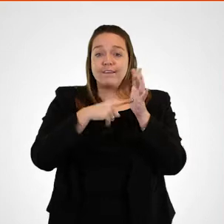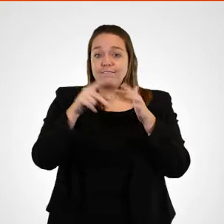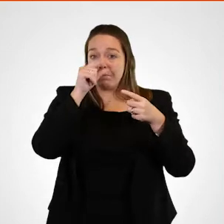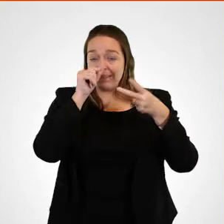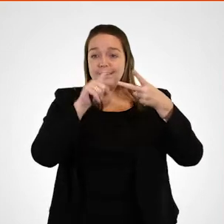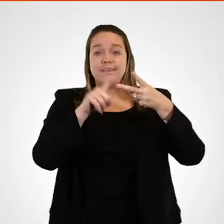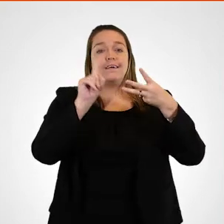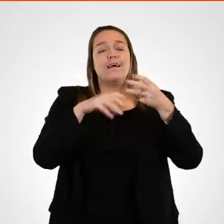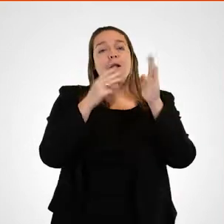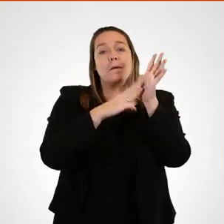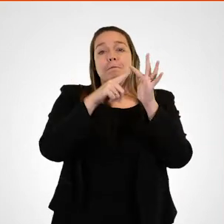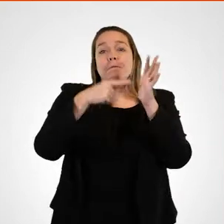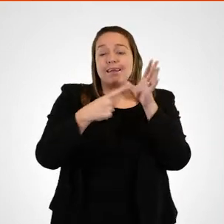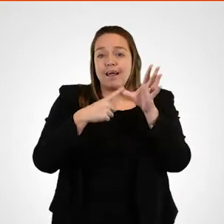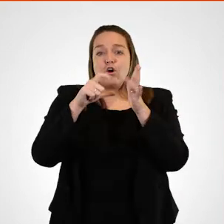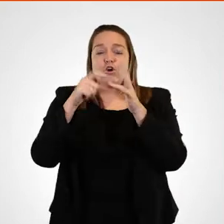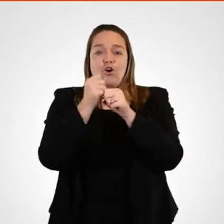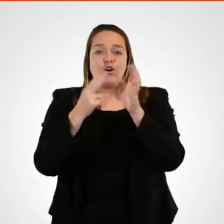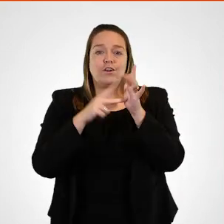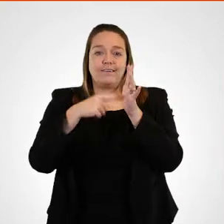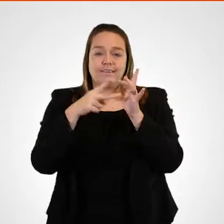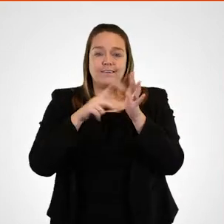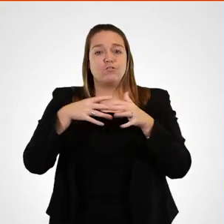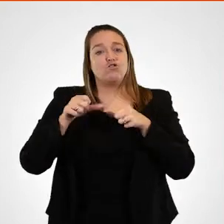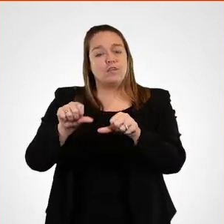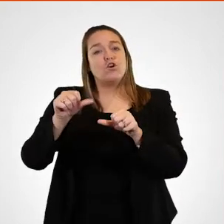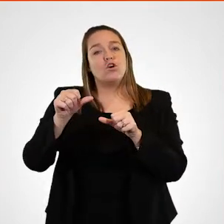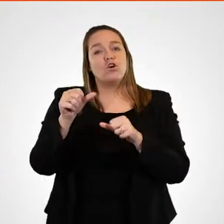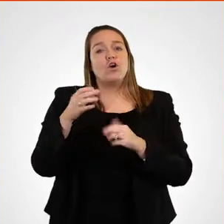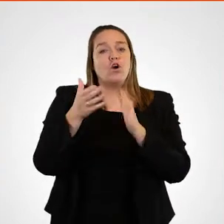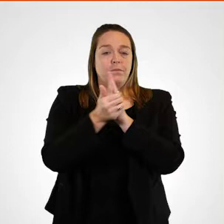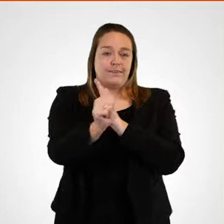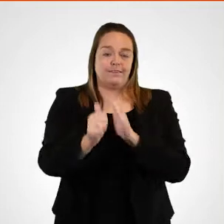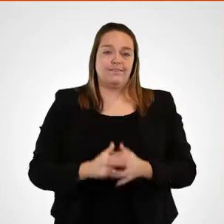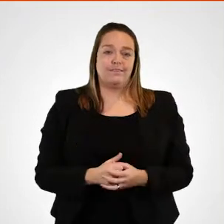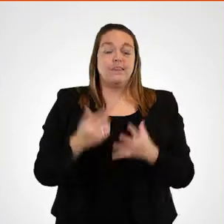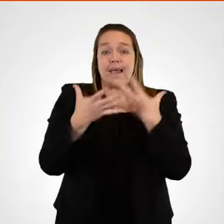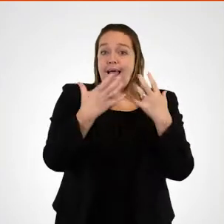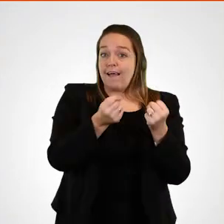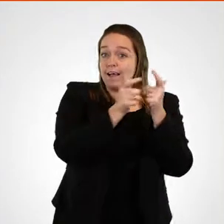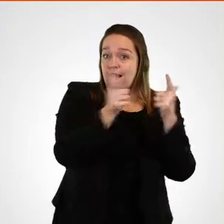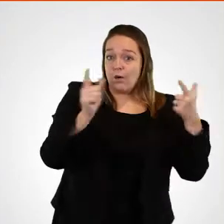and then they have metacognitive strategic competence. So they have the language,